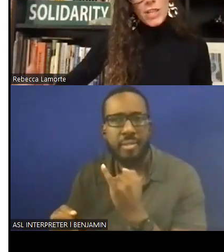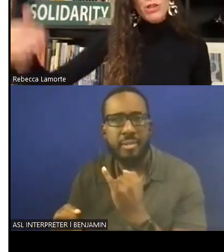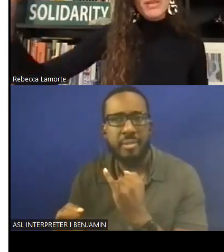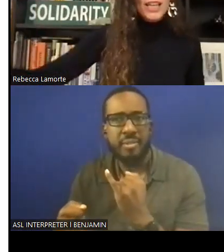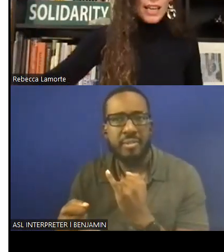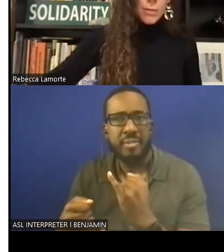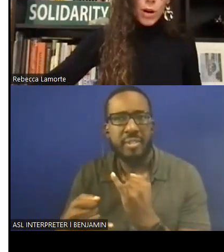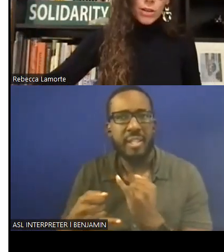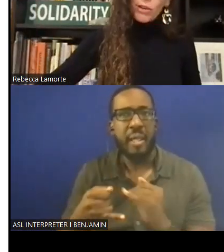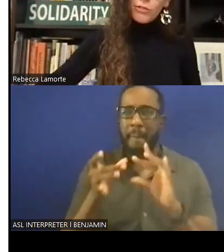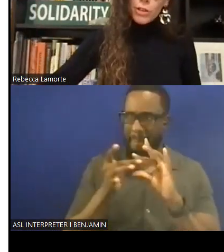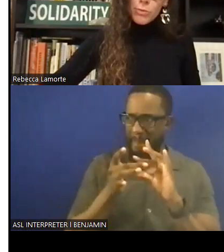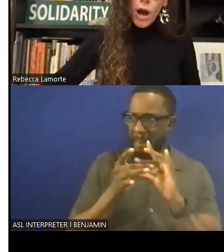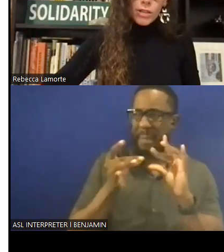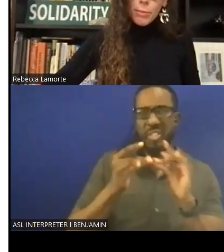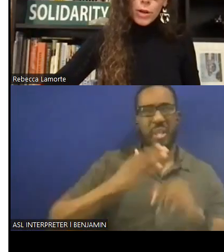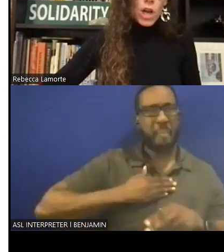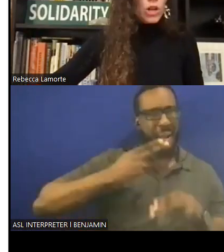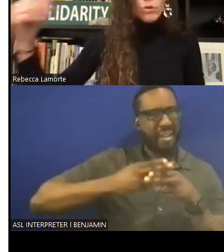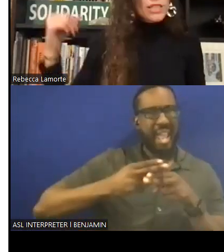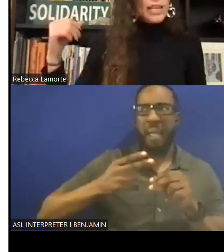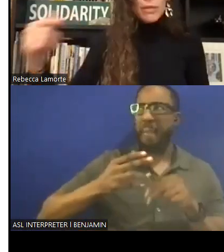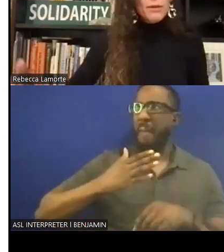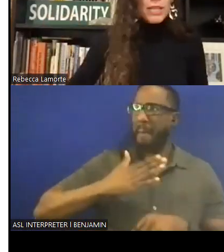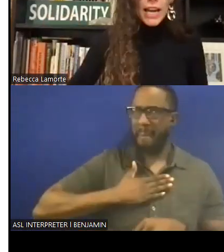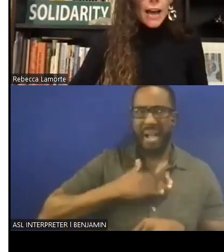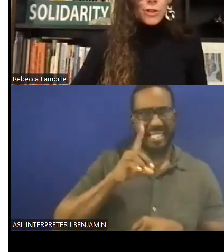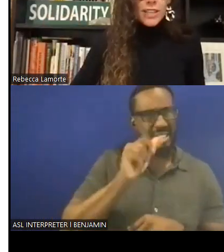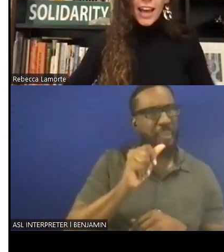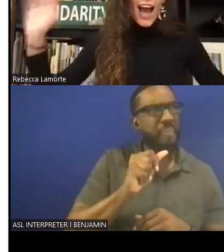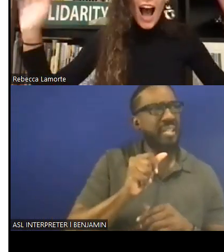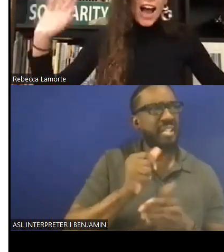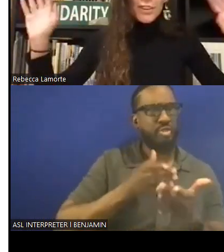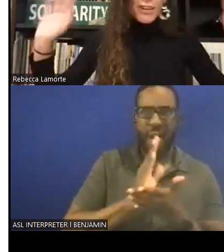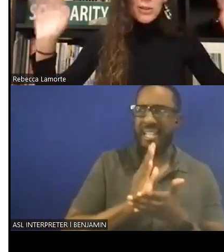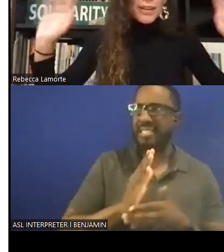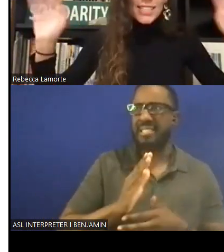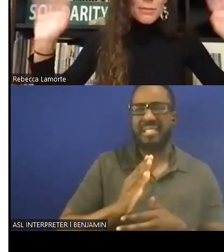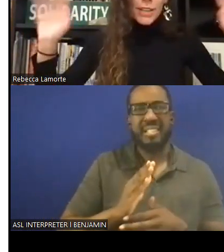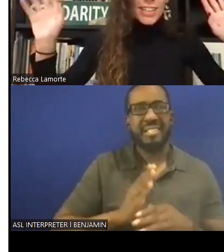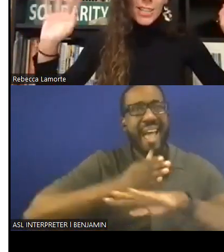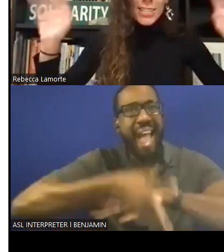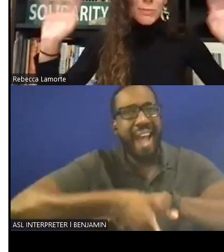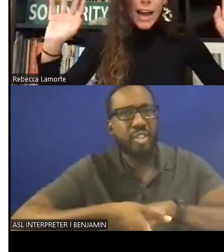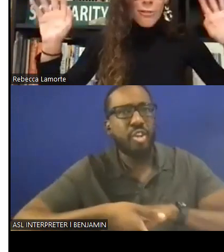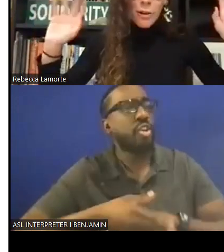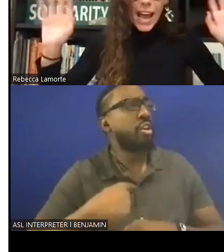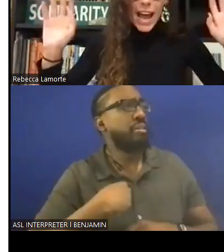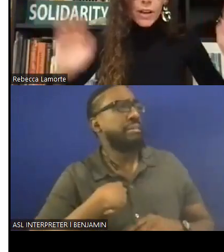Mention me as a part of your first policy push. Don't send me an update after saying, "I've unveiled my disability justice platform now,"